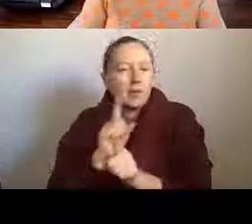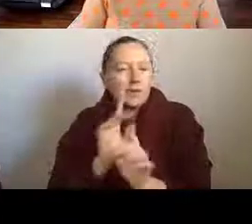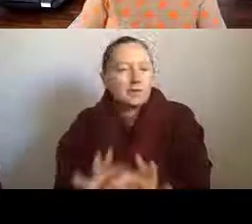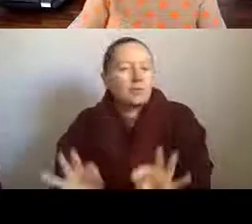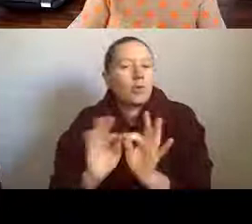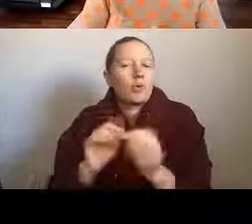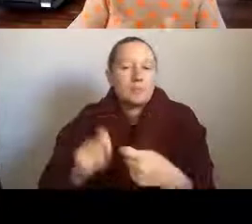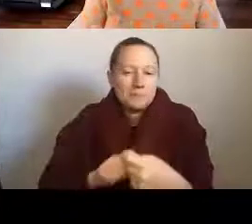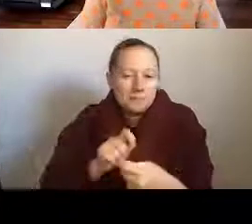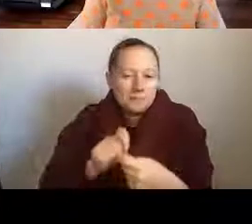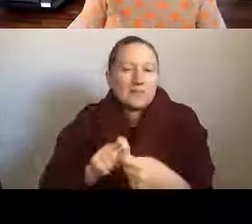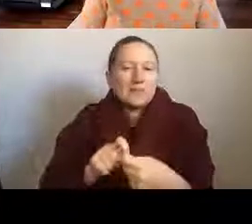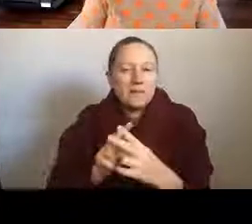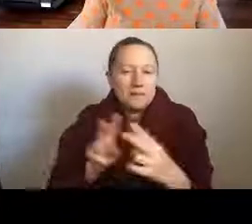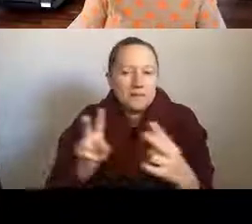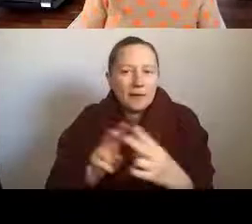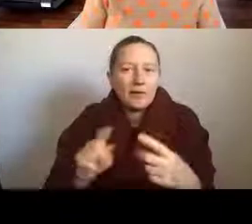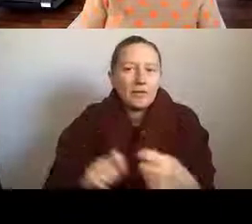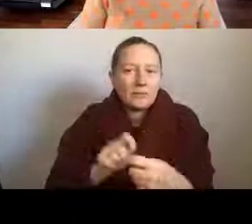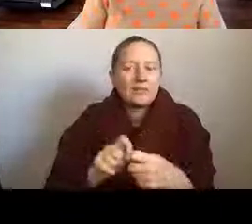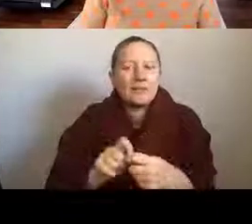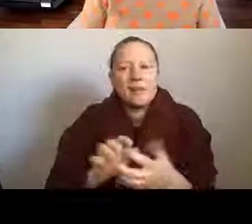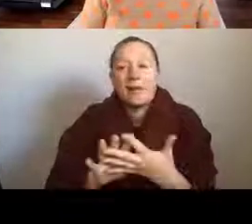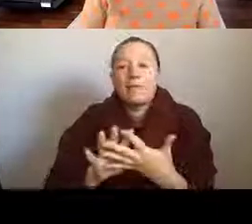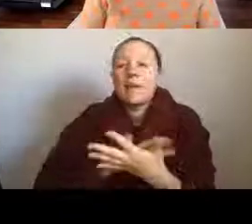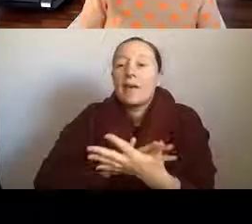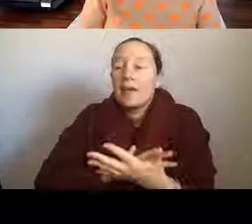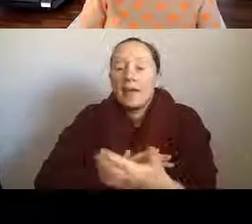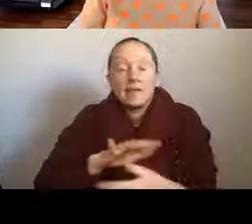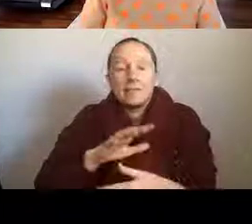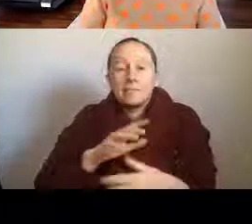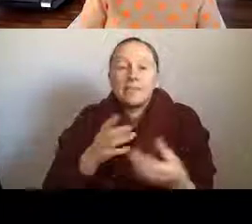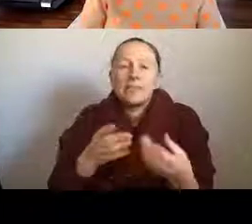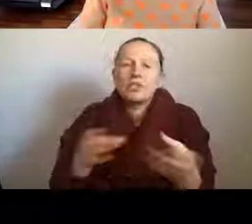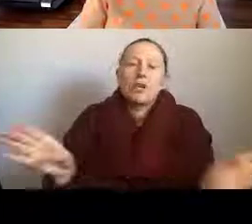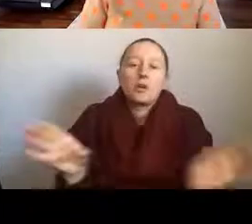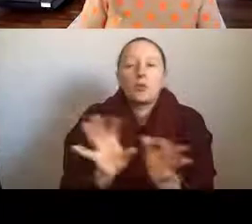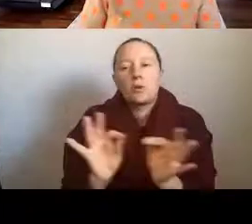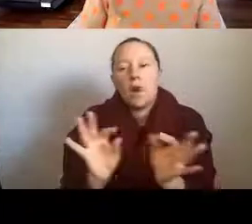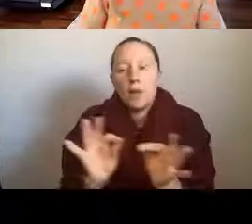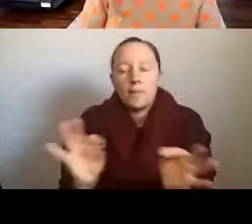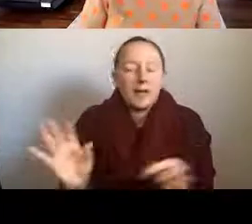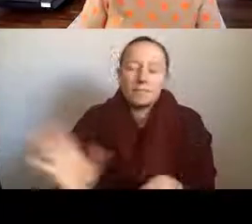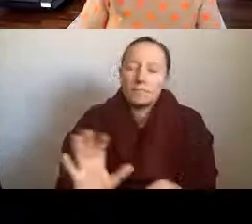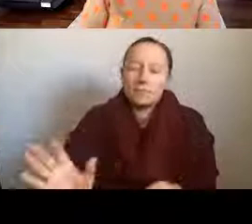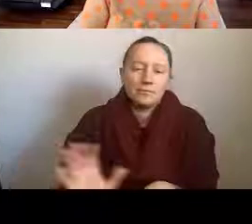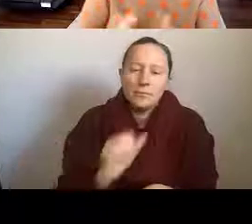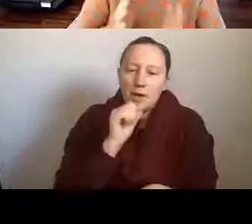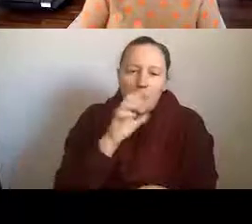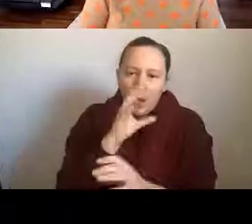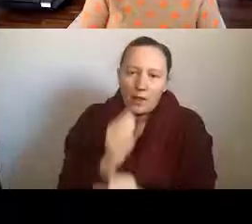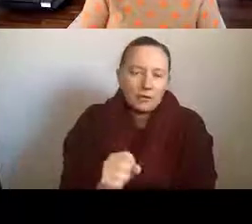So, a vague, general comment about involving students isn't compelling. You want to be specific.